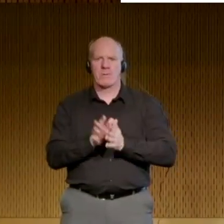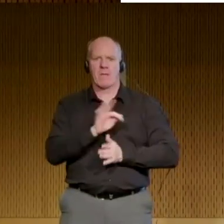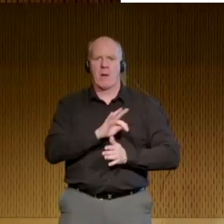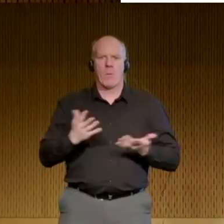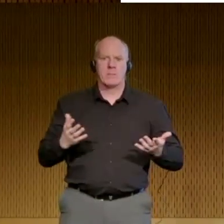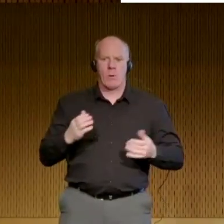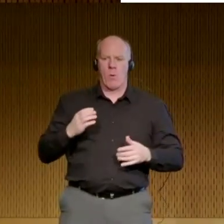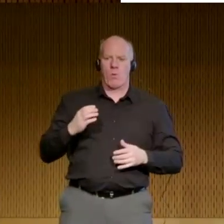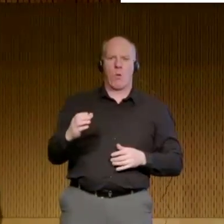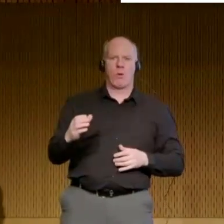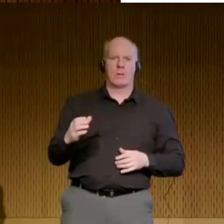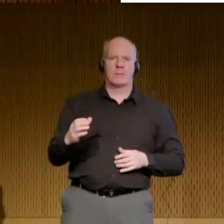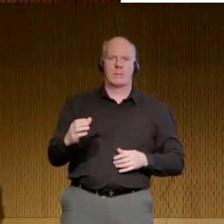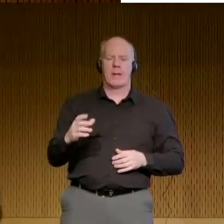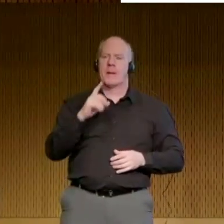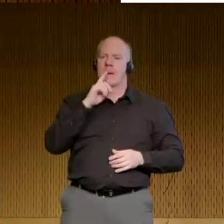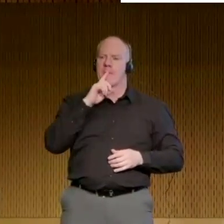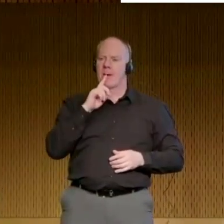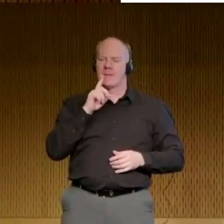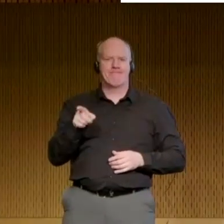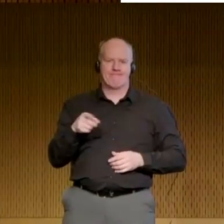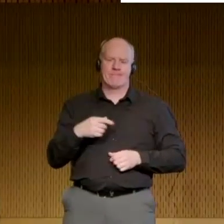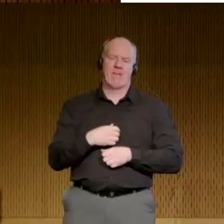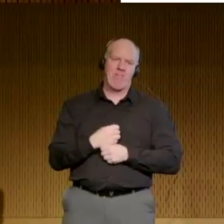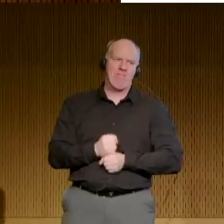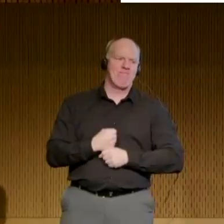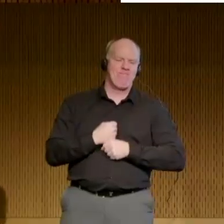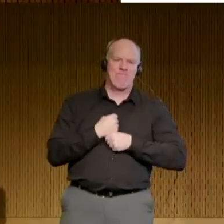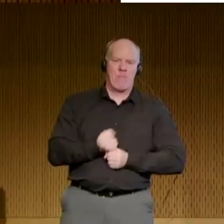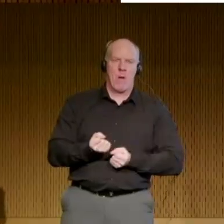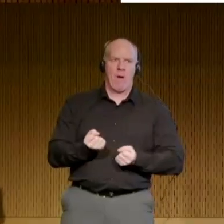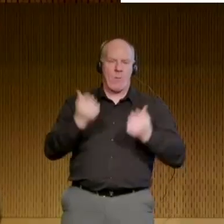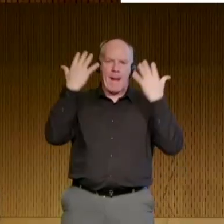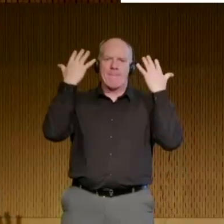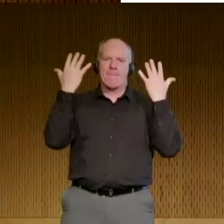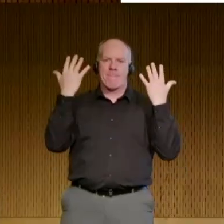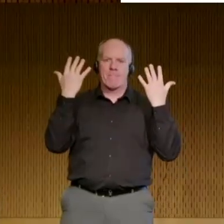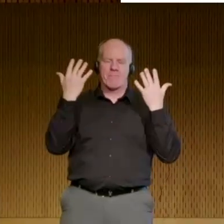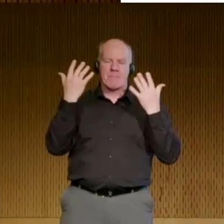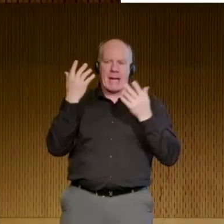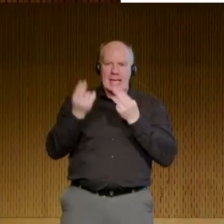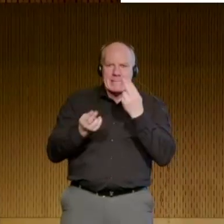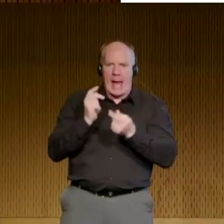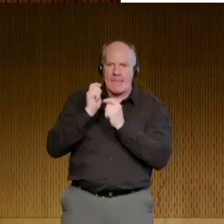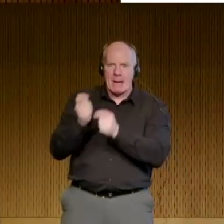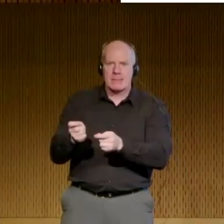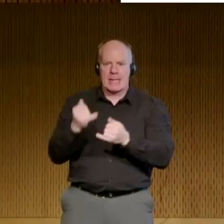But unfortunately he's become frustrated and overwhelmed by assignments, by deadlines,